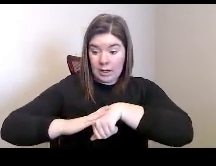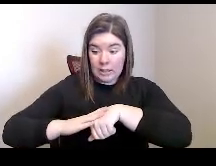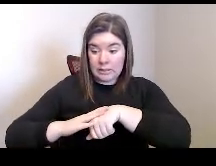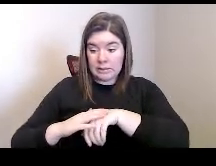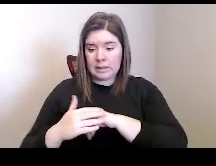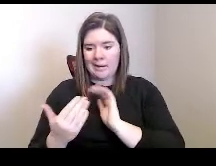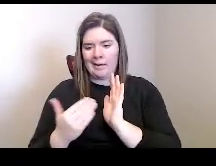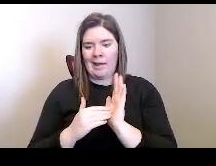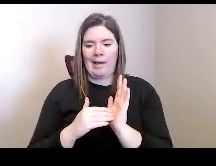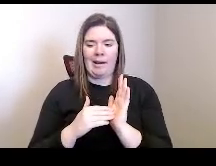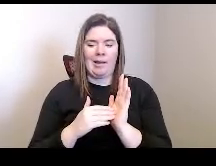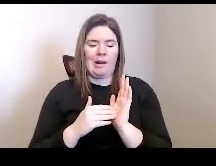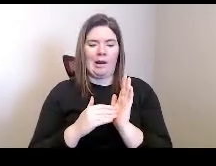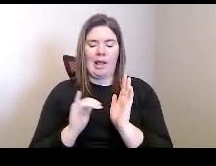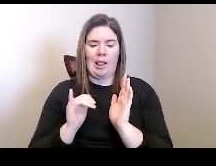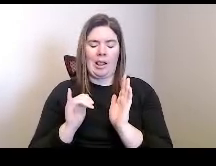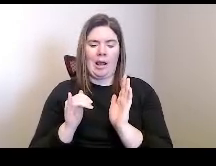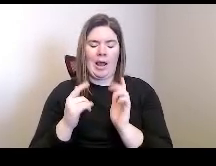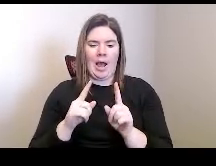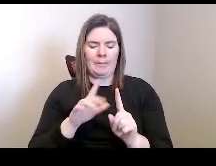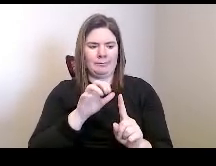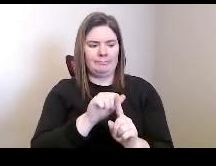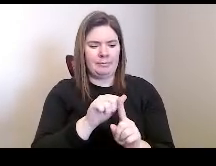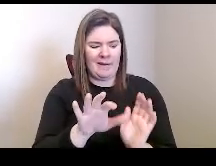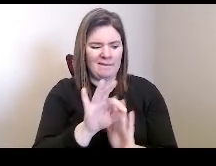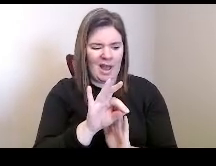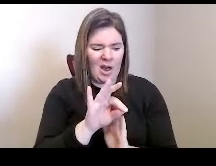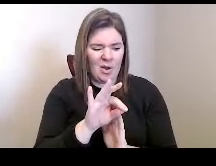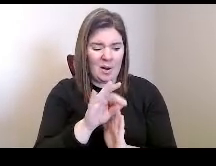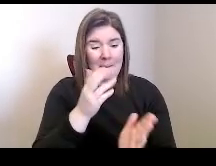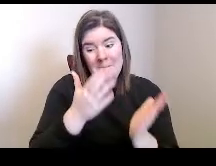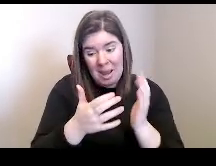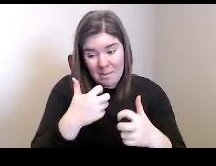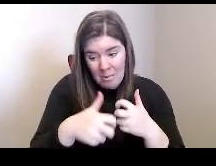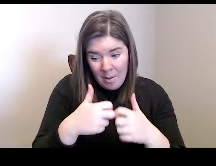it's found that may or may not be problems. The one that's displayed here